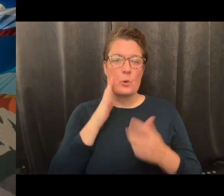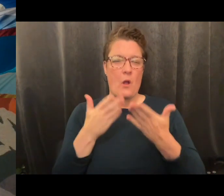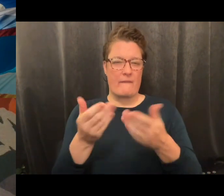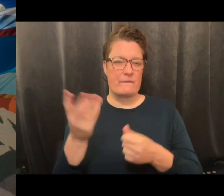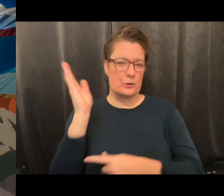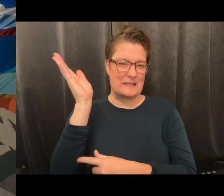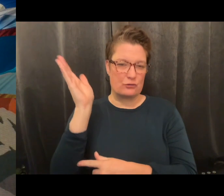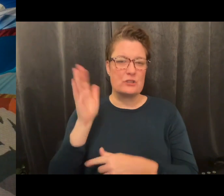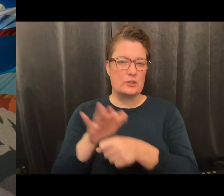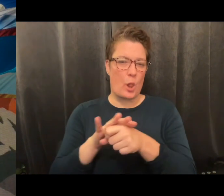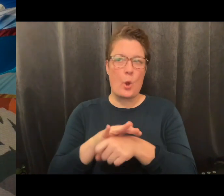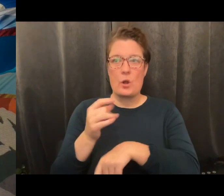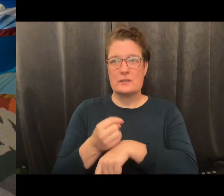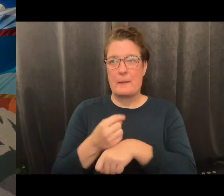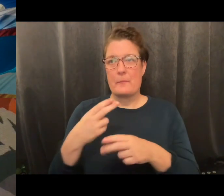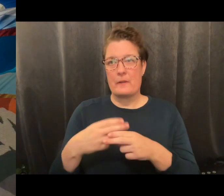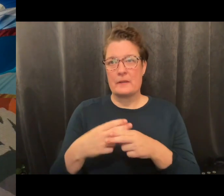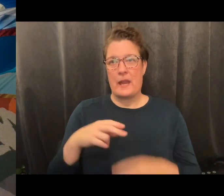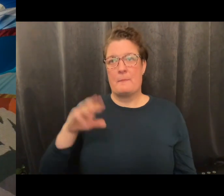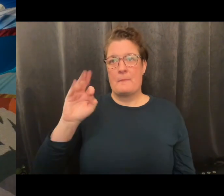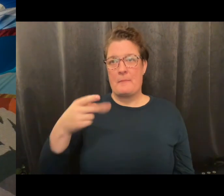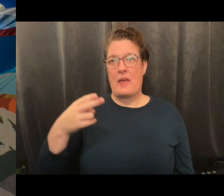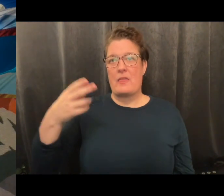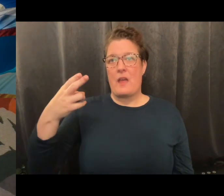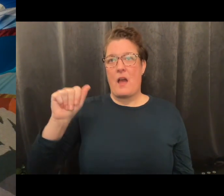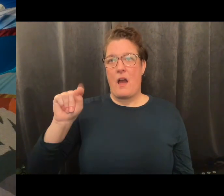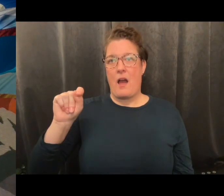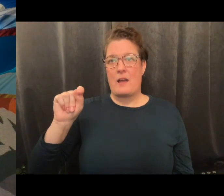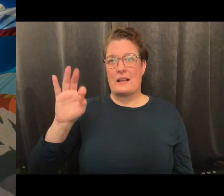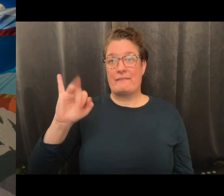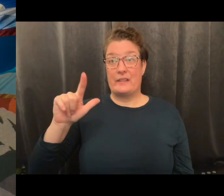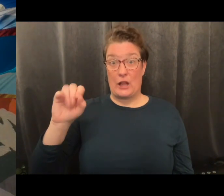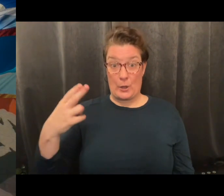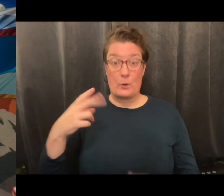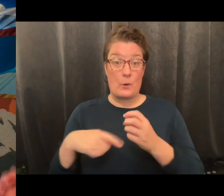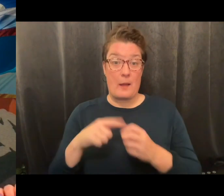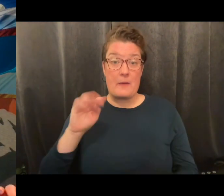and reparations, and it's we're using some materials, that I developed with